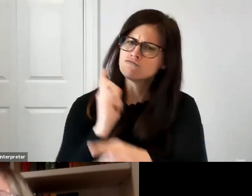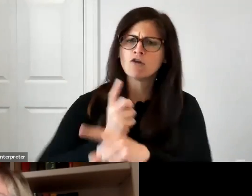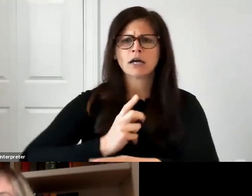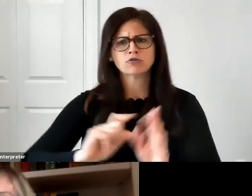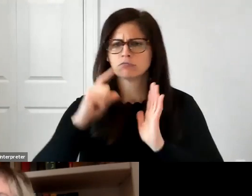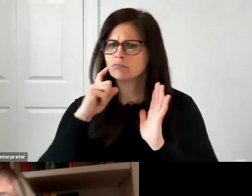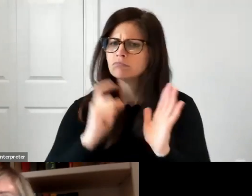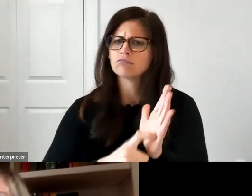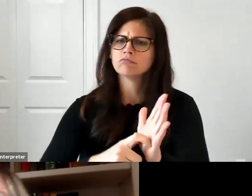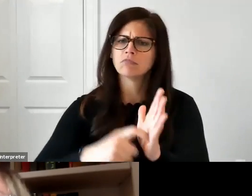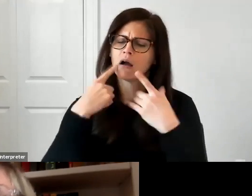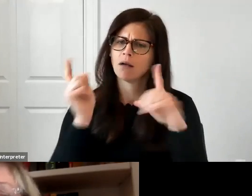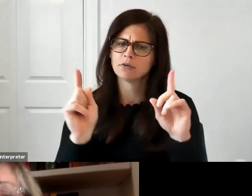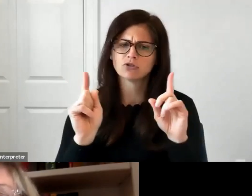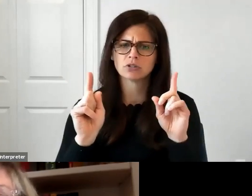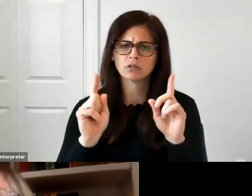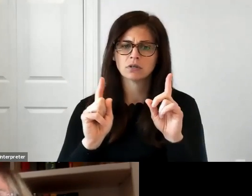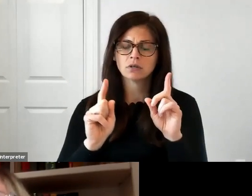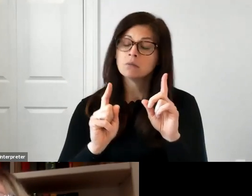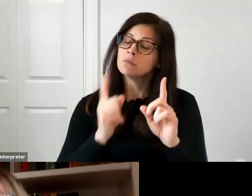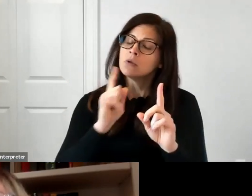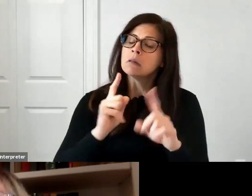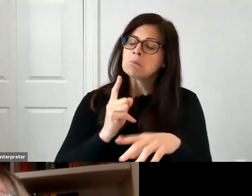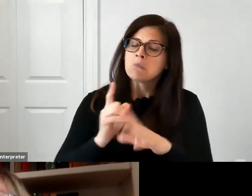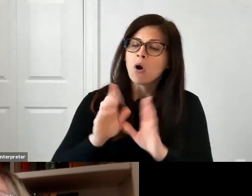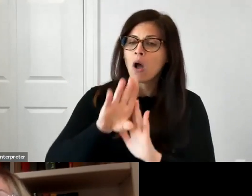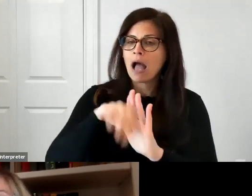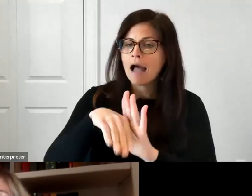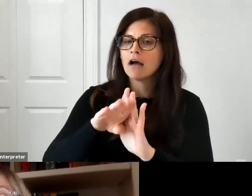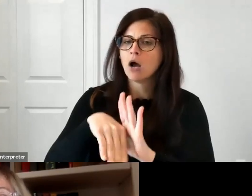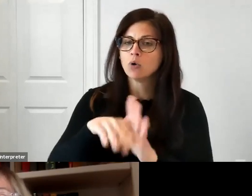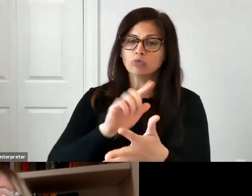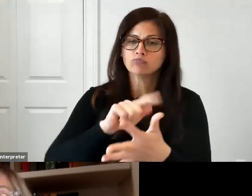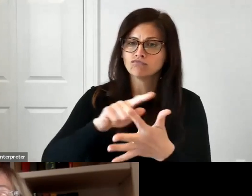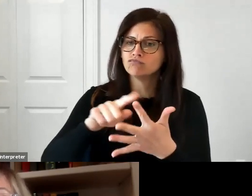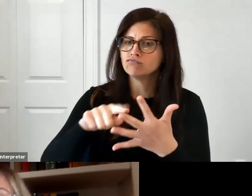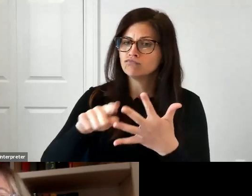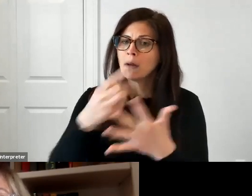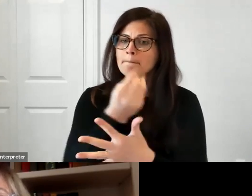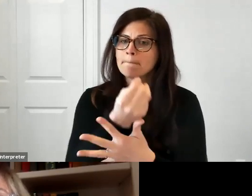For just a little over an half an hour each of the next five days, we will stand together